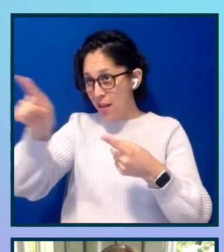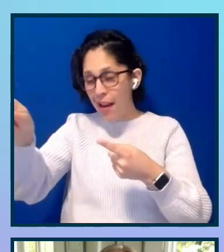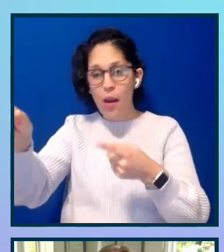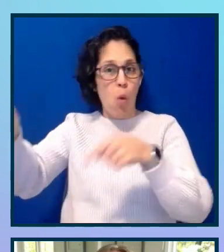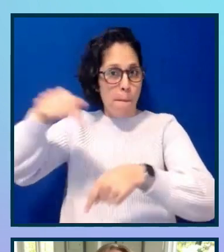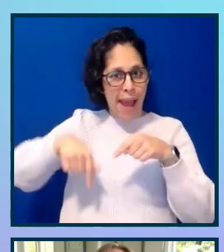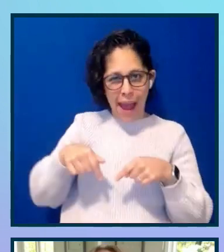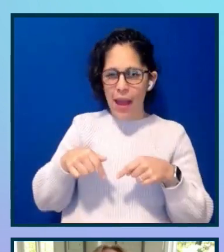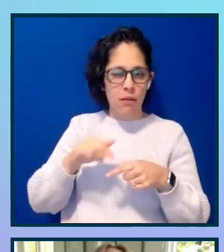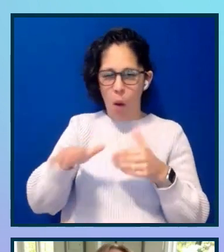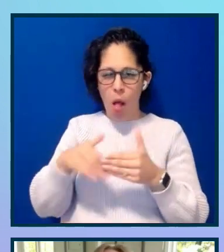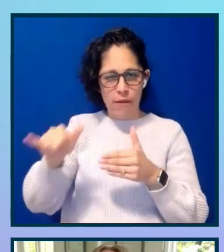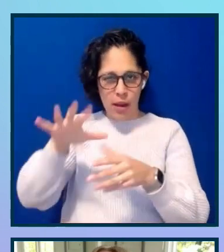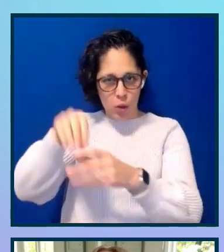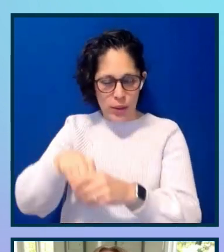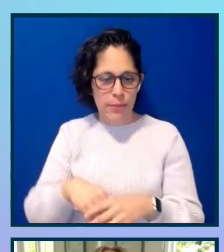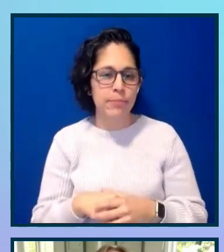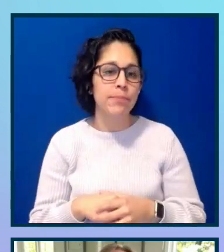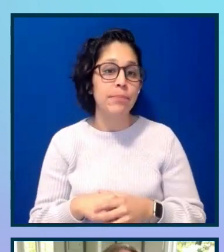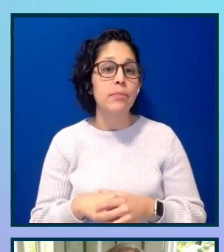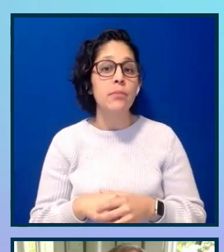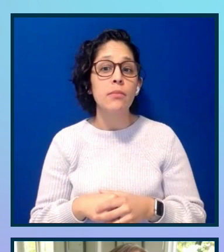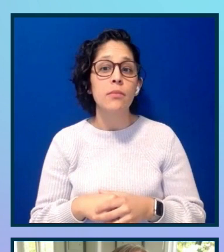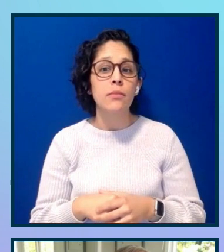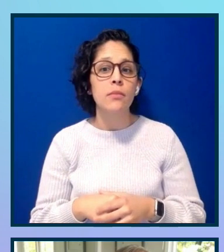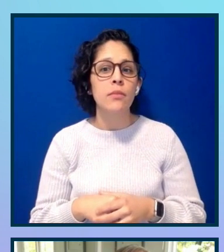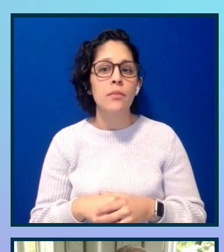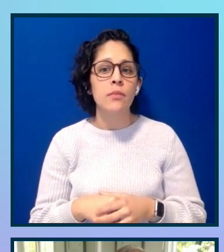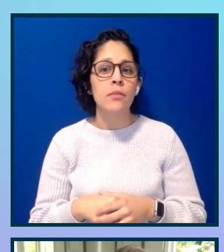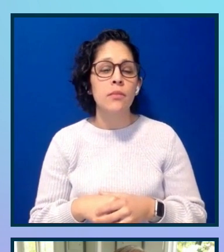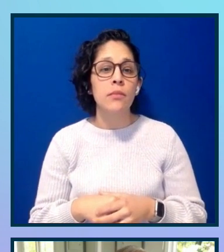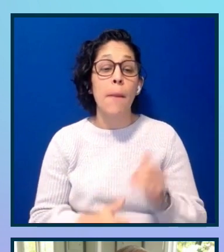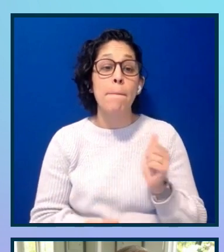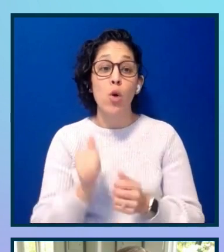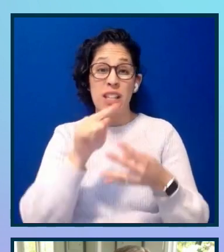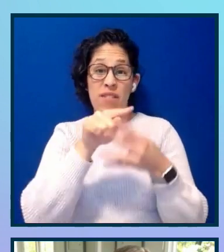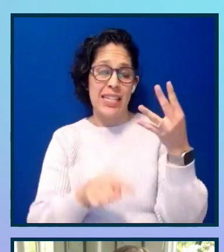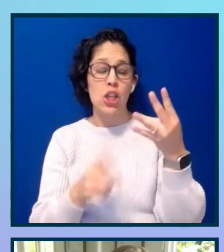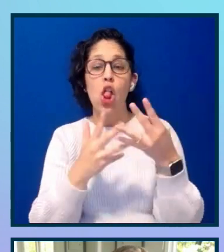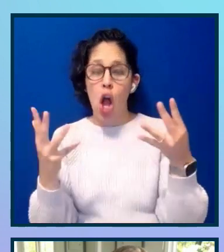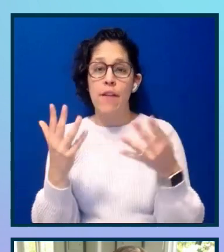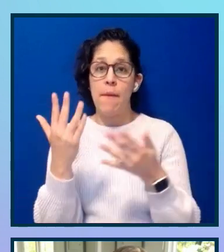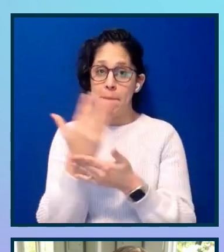But most of these are, there's a lot of manual steps in the middle of this